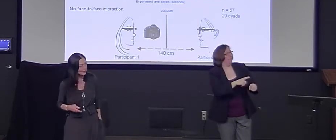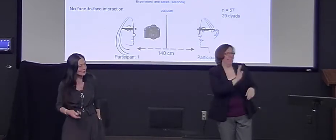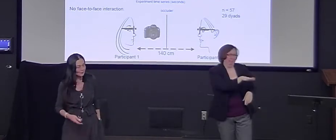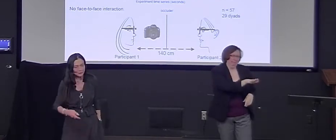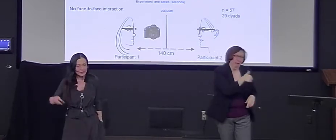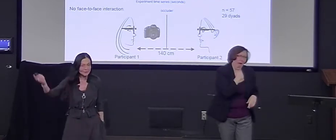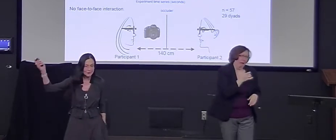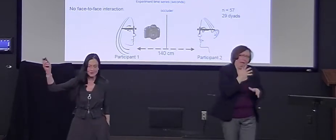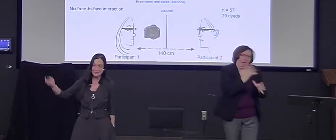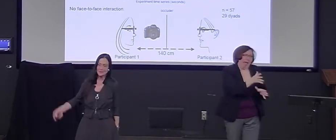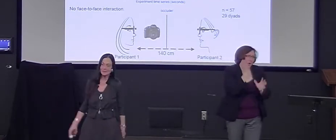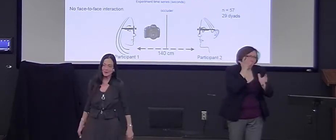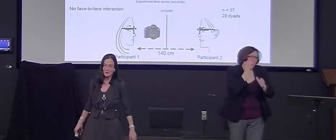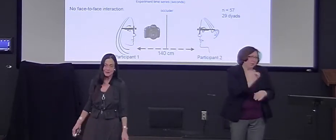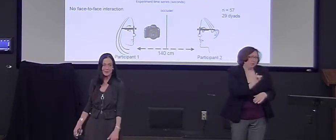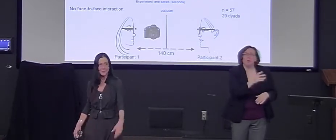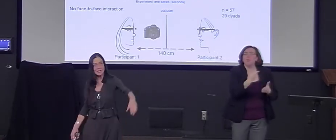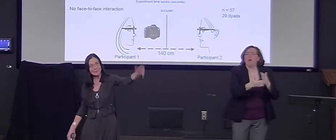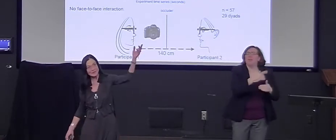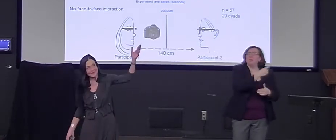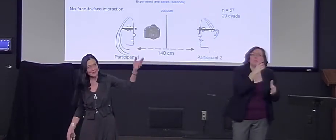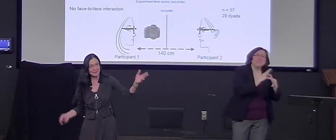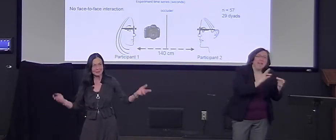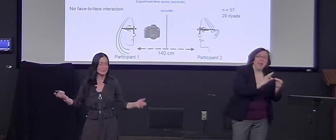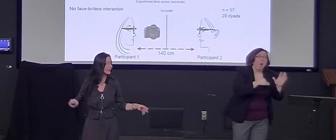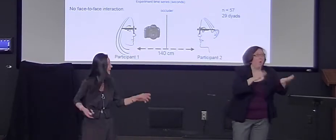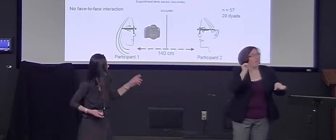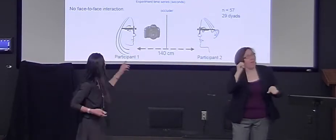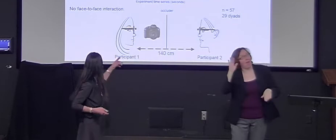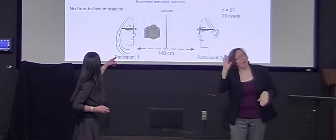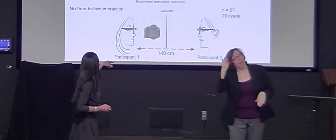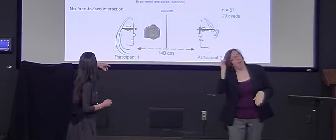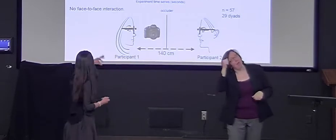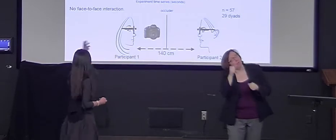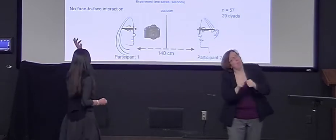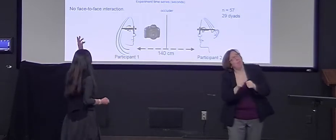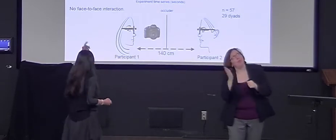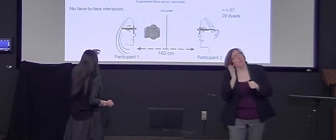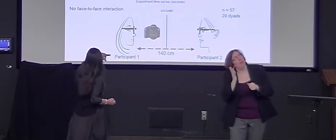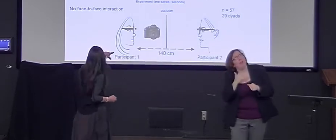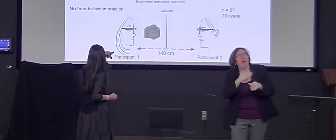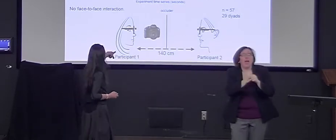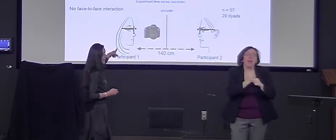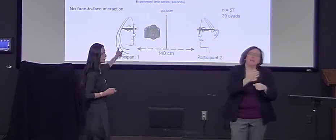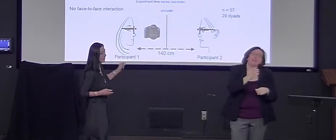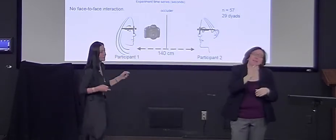You know, whatever you said about the coconut reminds me of the time blah blah blah. And so then she says now my picture is a camera.